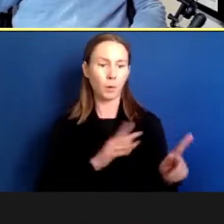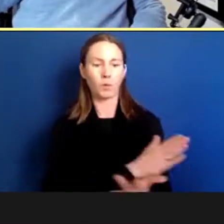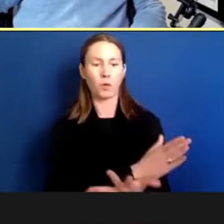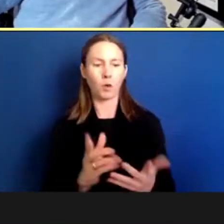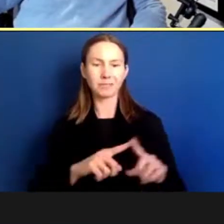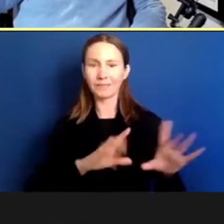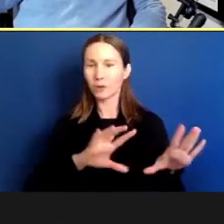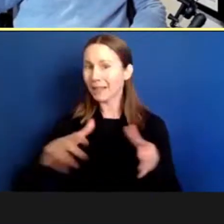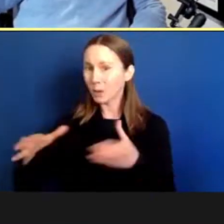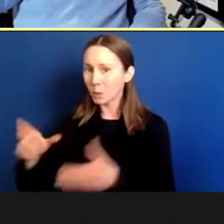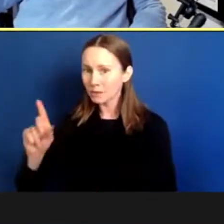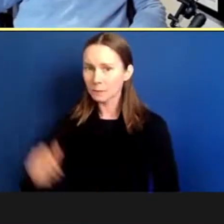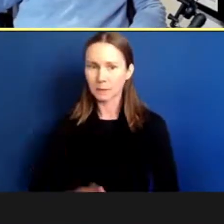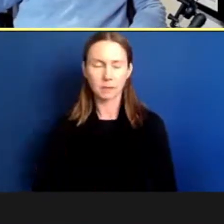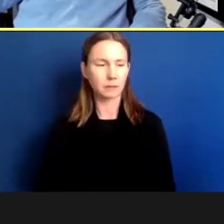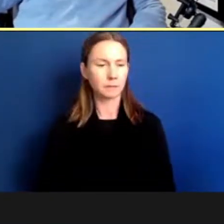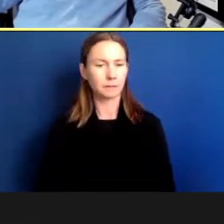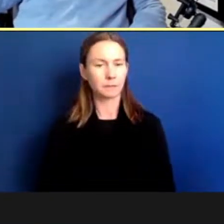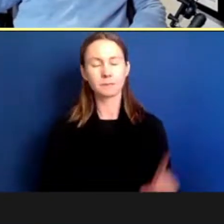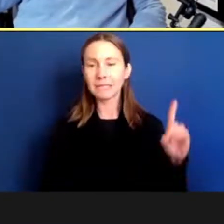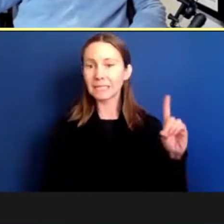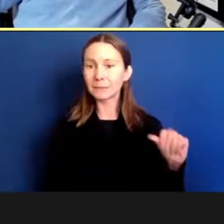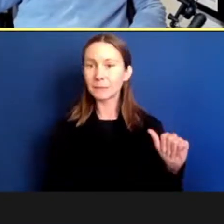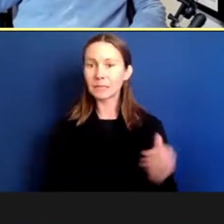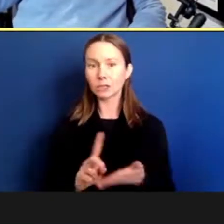in the areas of disability discrimination in healthcare,